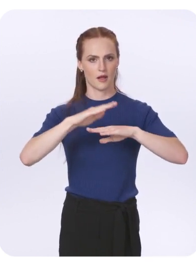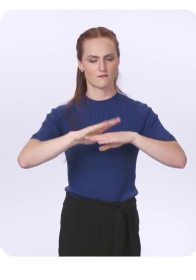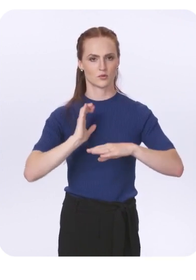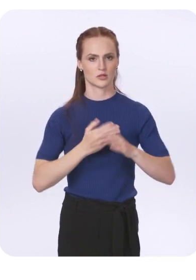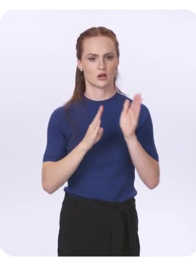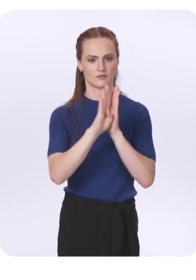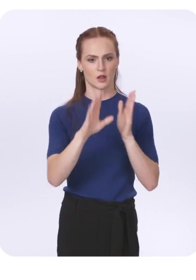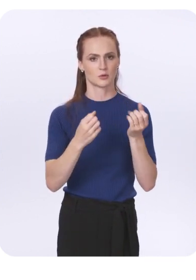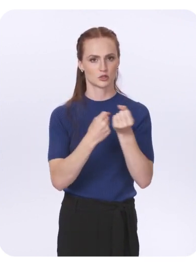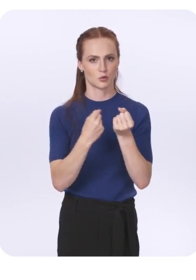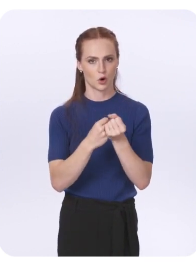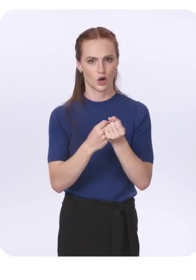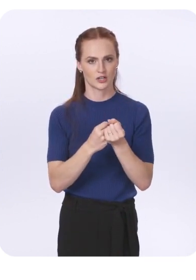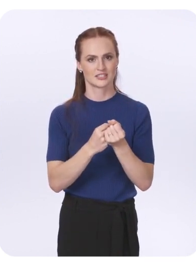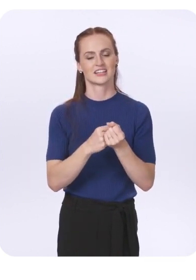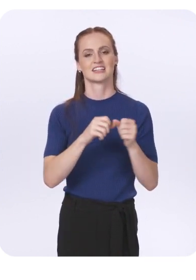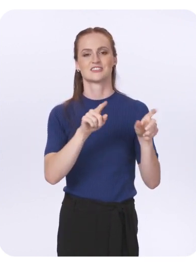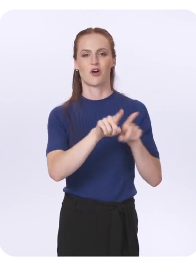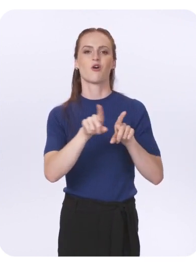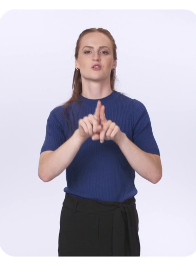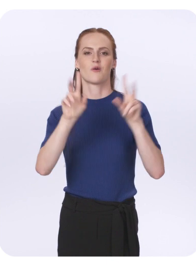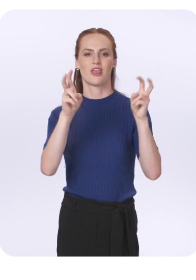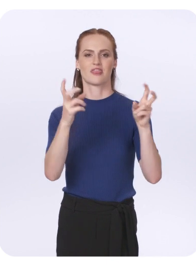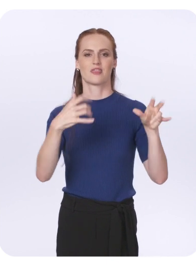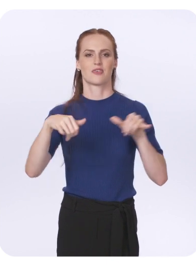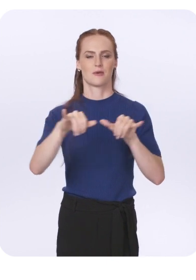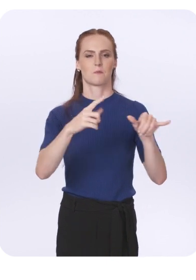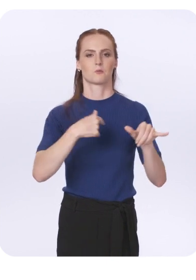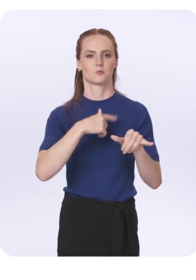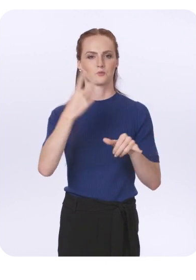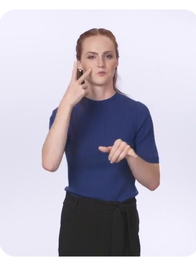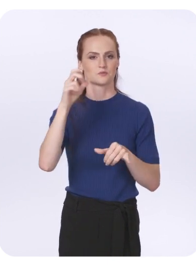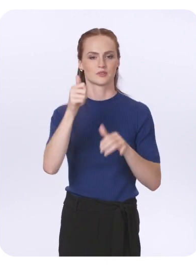It’s a theme that we also saw from some other developers in their Quest 3 builds.